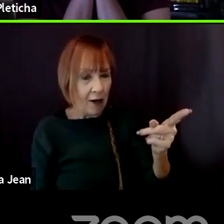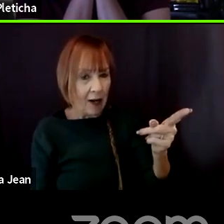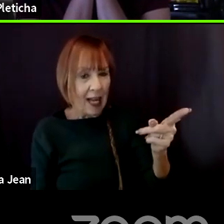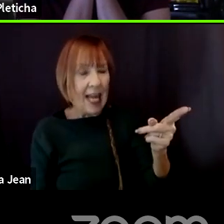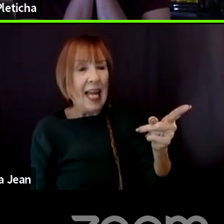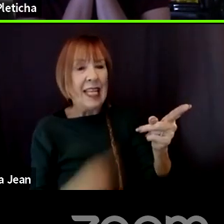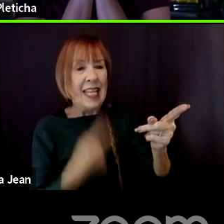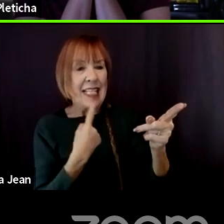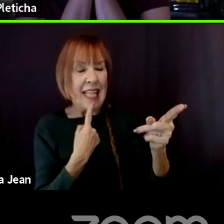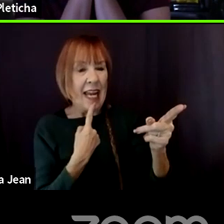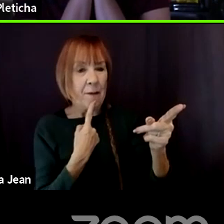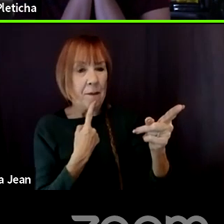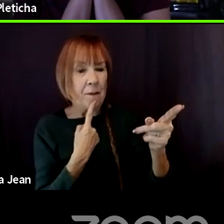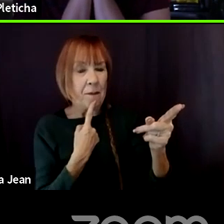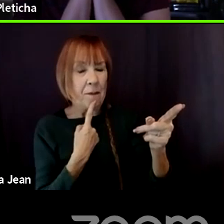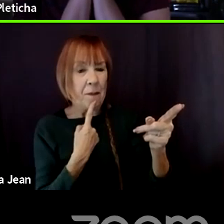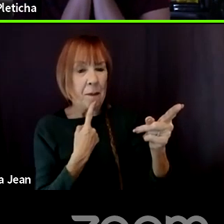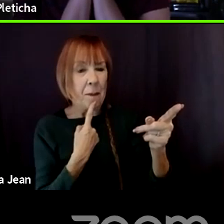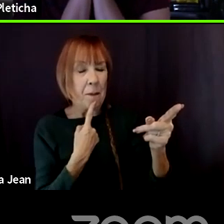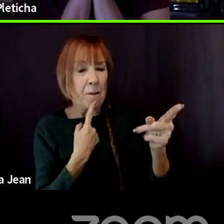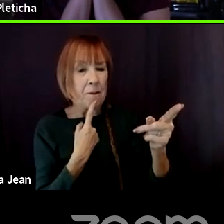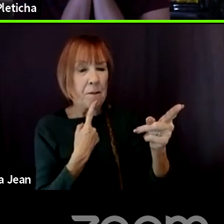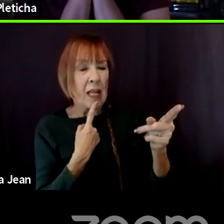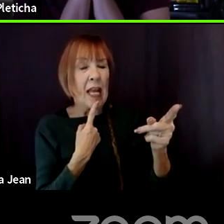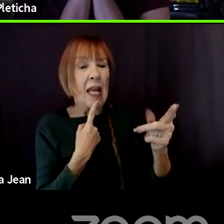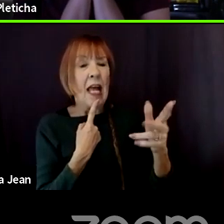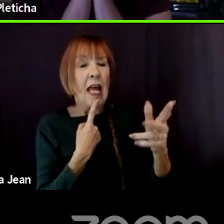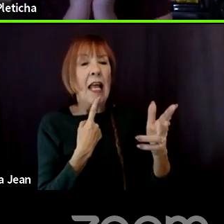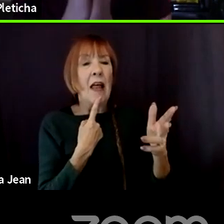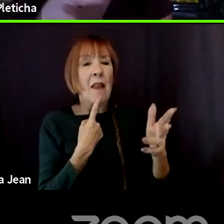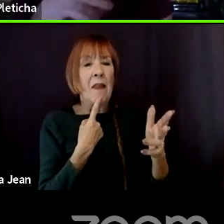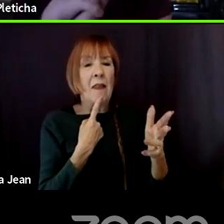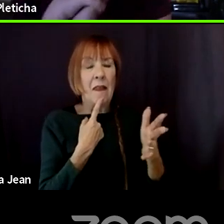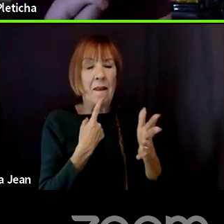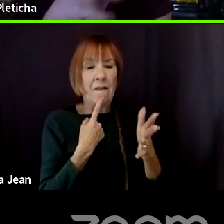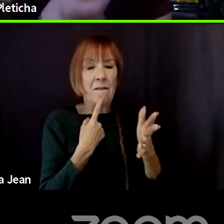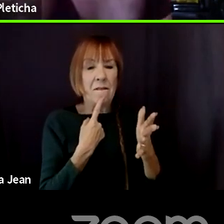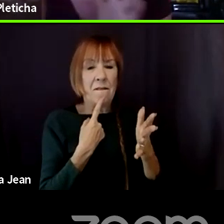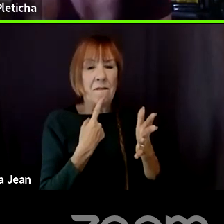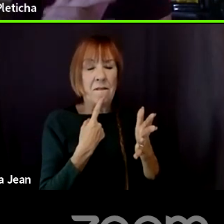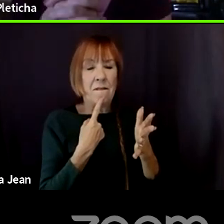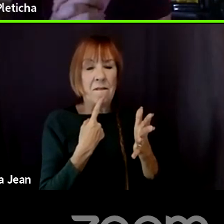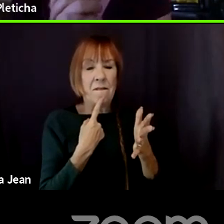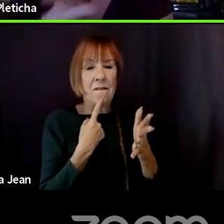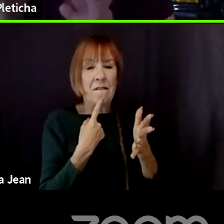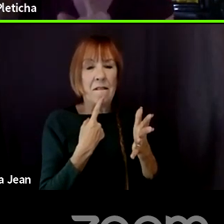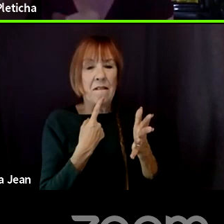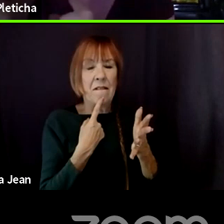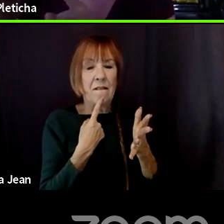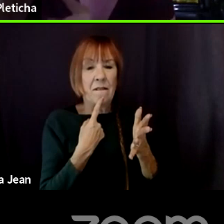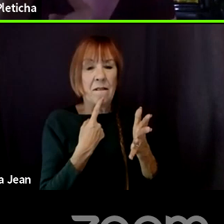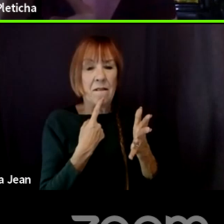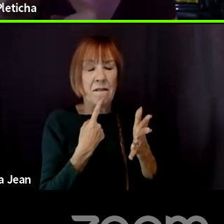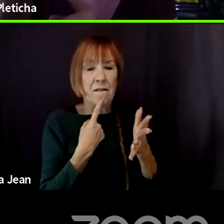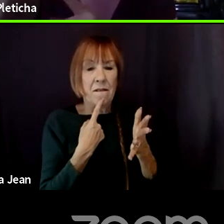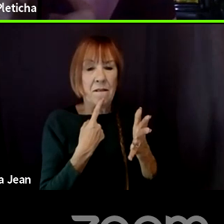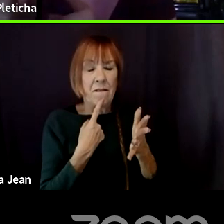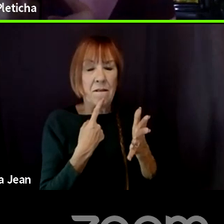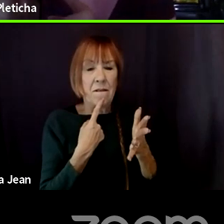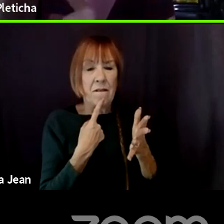and then they pick a specific thing and tell the exec or the producer, hey, that note, you said,